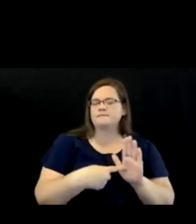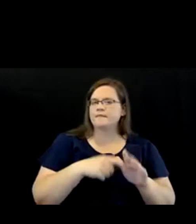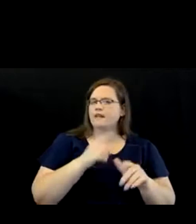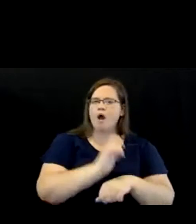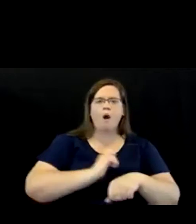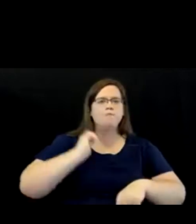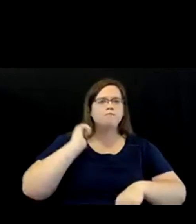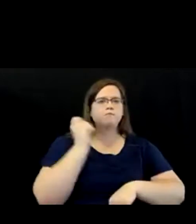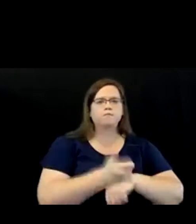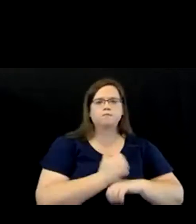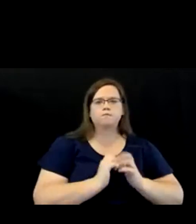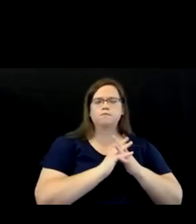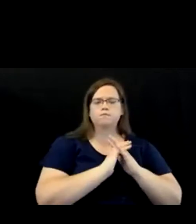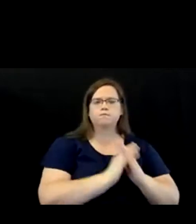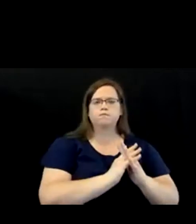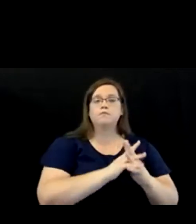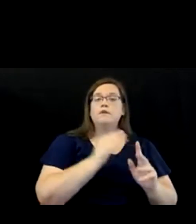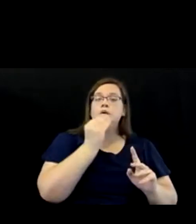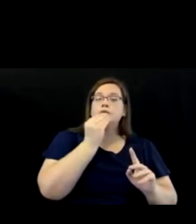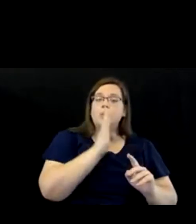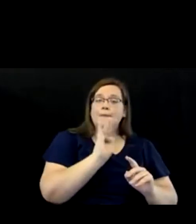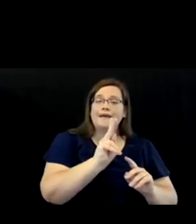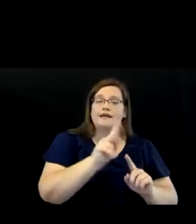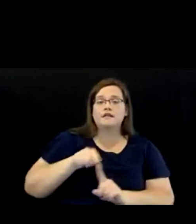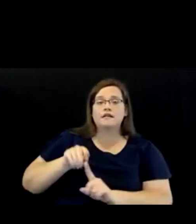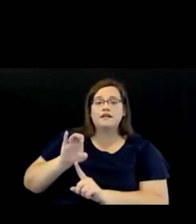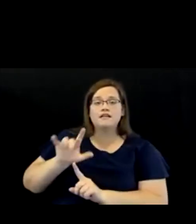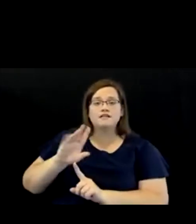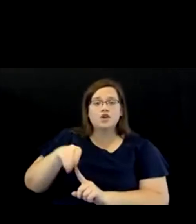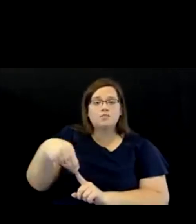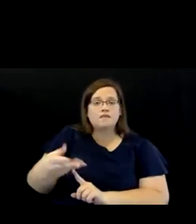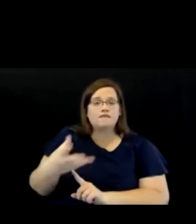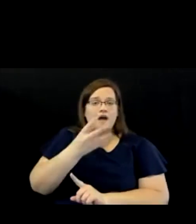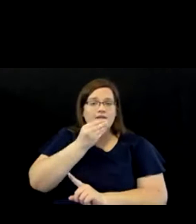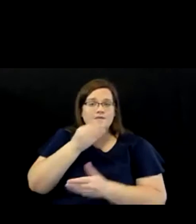banks. So having a CIL that provides food packages is probably not a good